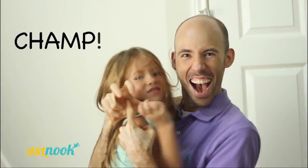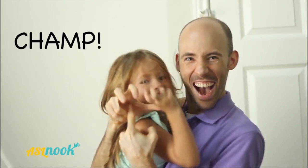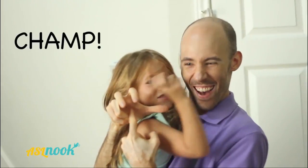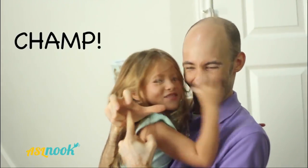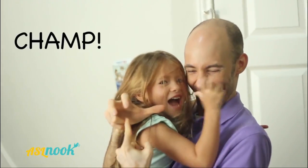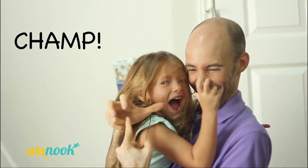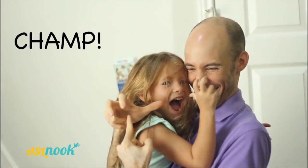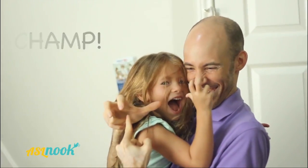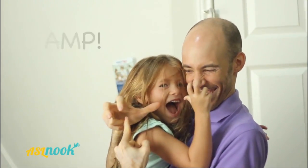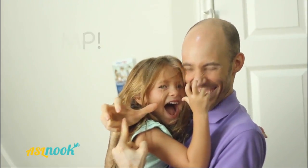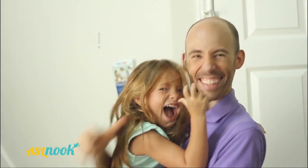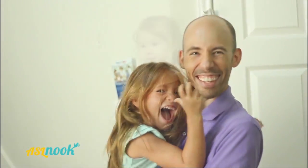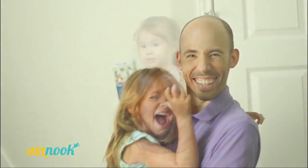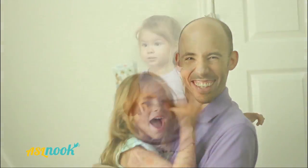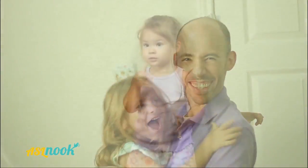Wooo! That was champ!